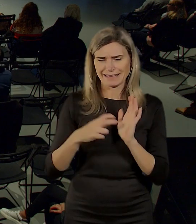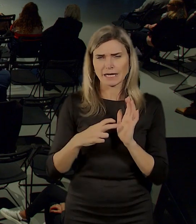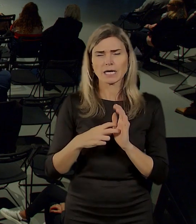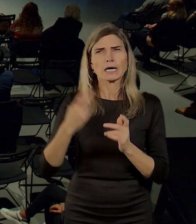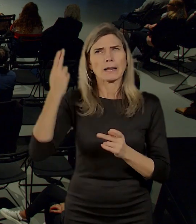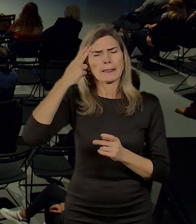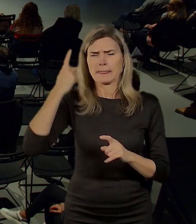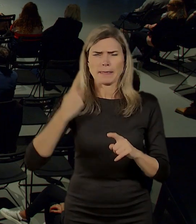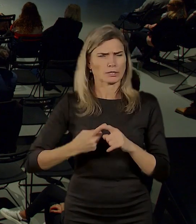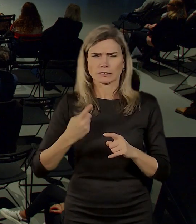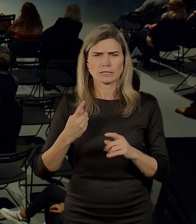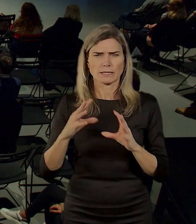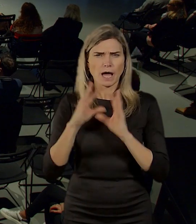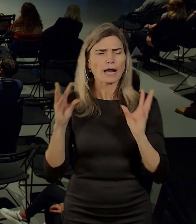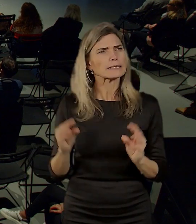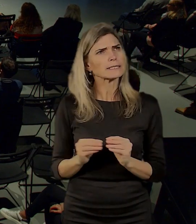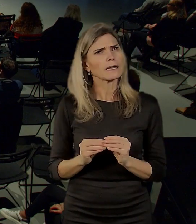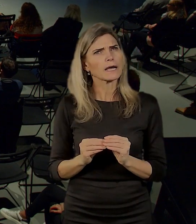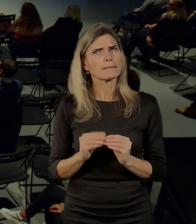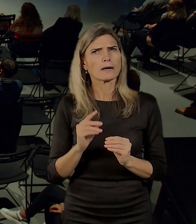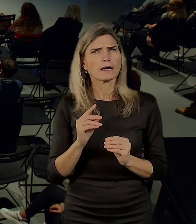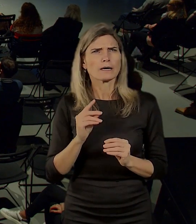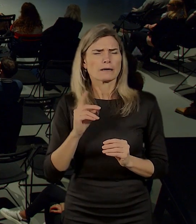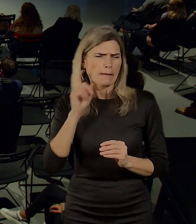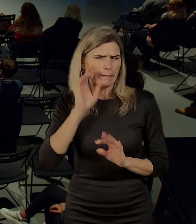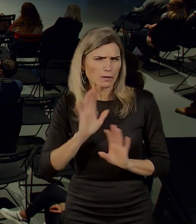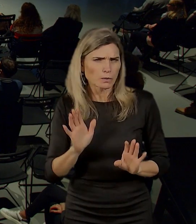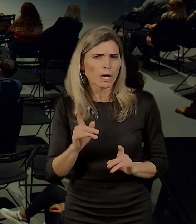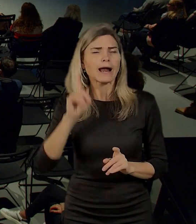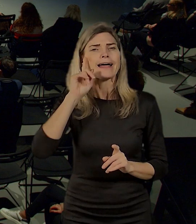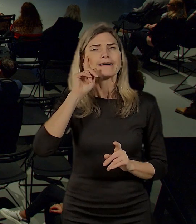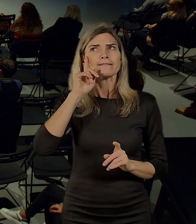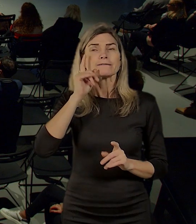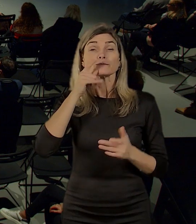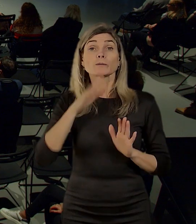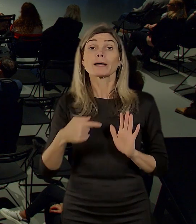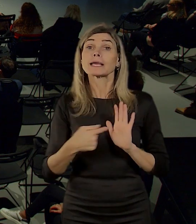could be up to 50 kilowatts of peak power per object. So if we went to the maximum for 1 object,